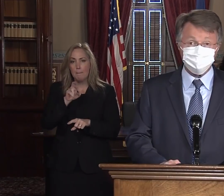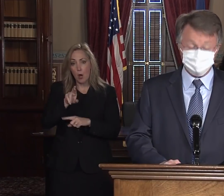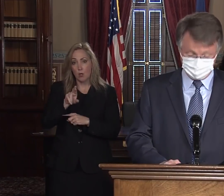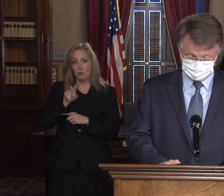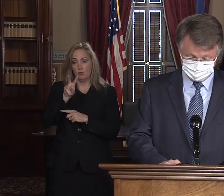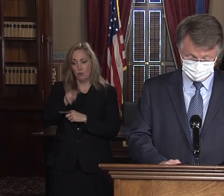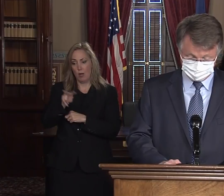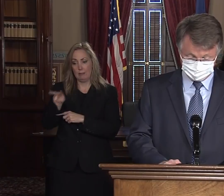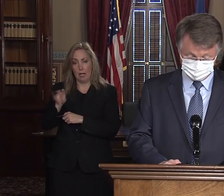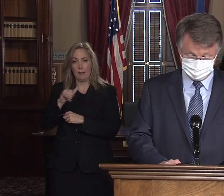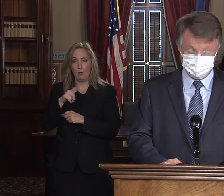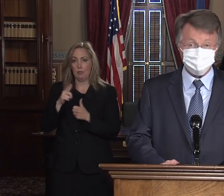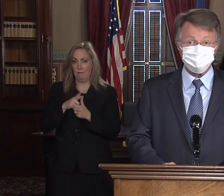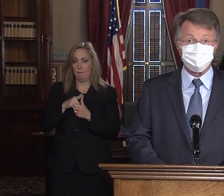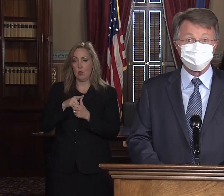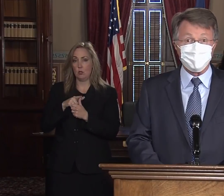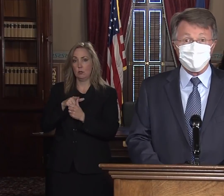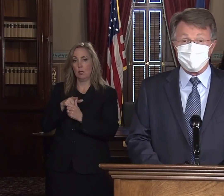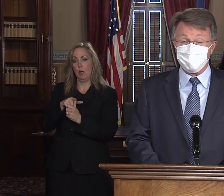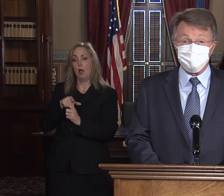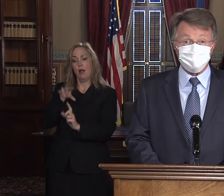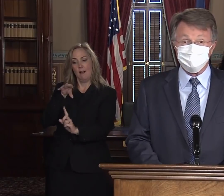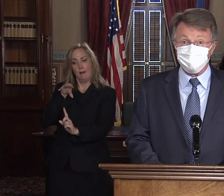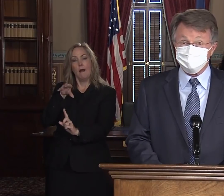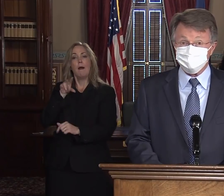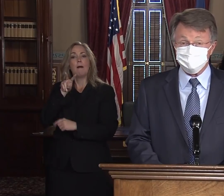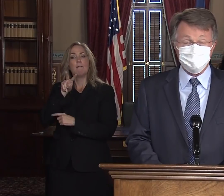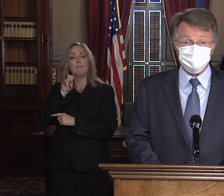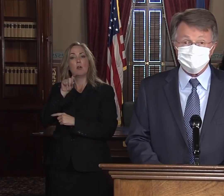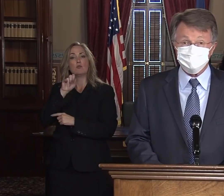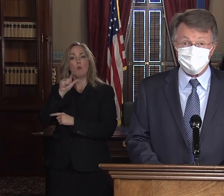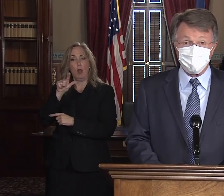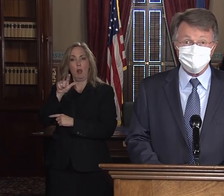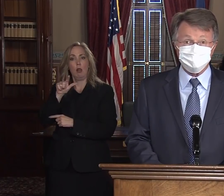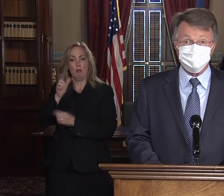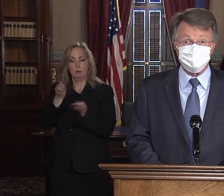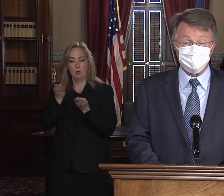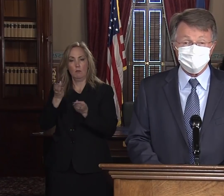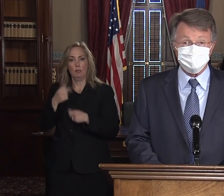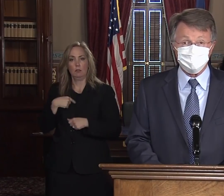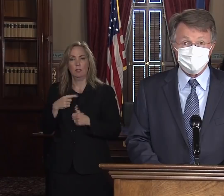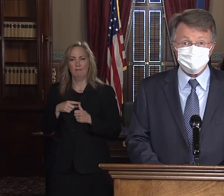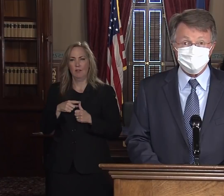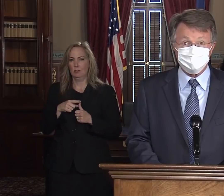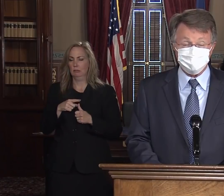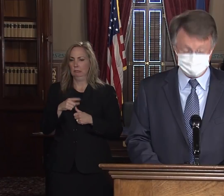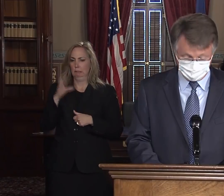CONVICTIONS PRAYERFULLY, BIBLICALLY, HISTORICALLY AND ETHICALLY. MARCH 22 WAS OUR FIRST VIRTUAL